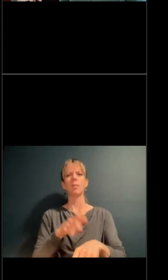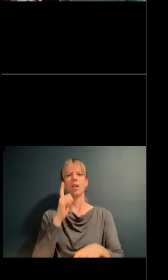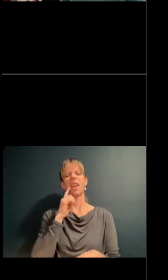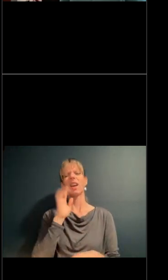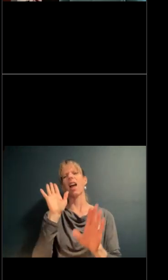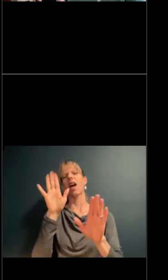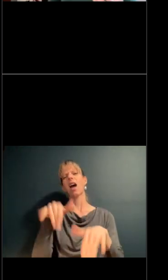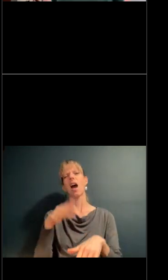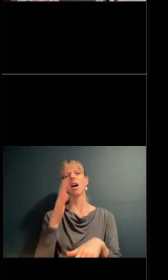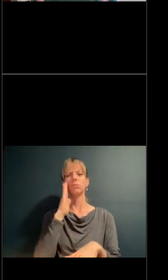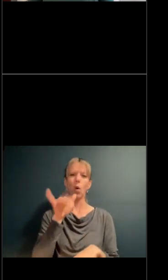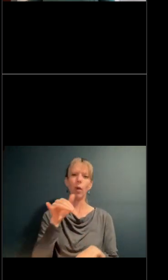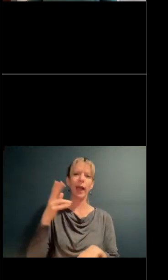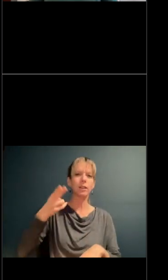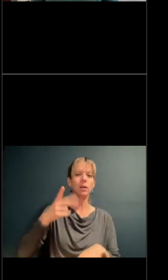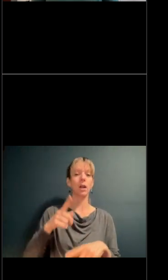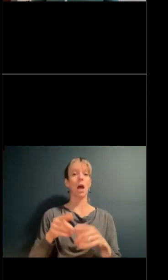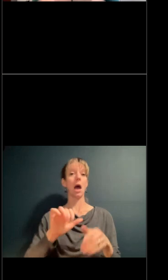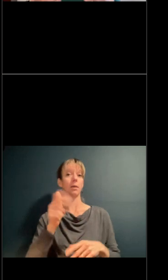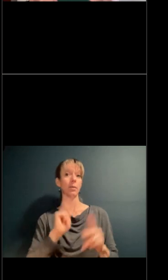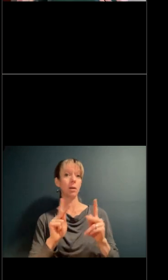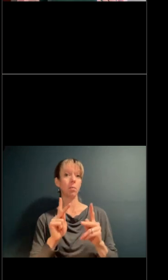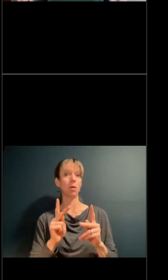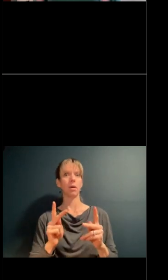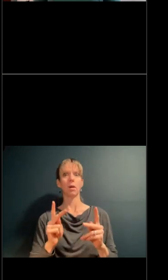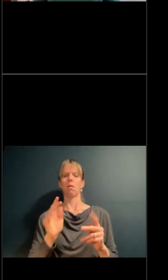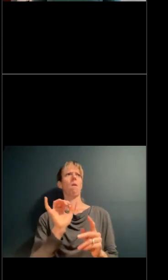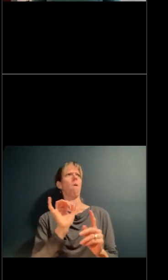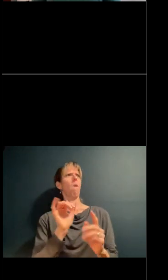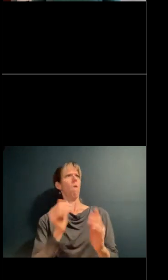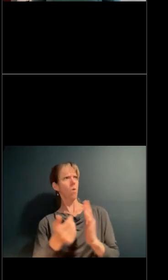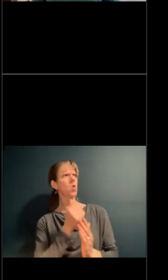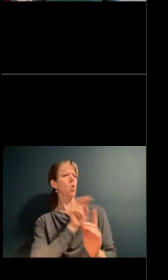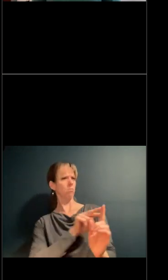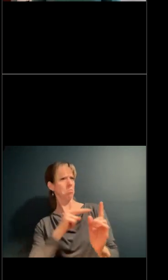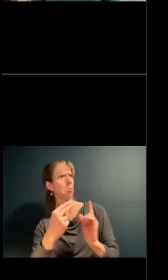For others this might be a fresh way to think about the progress we've made